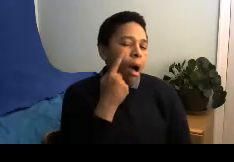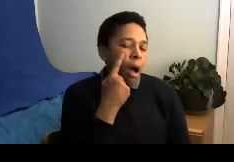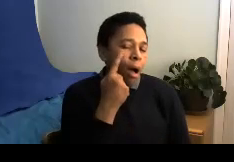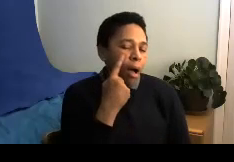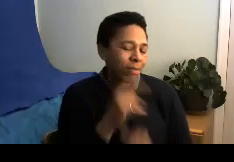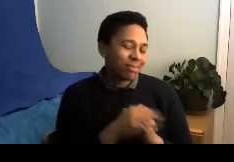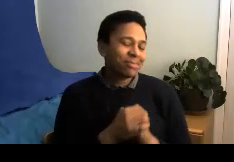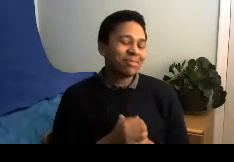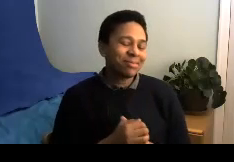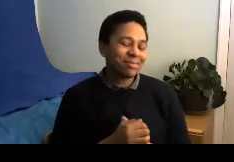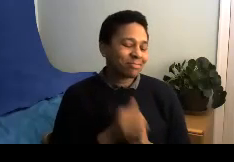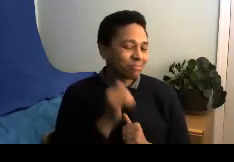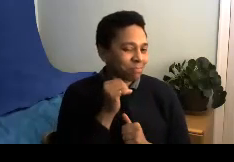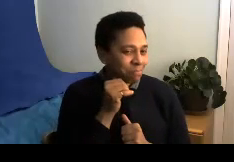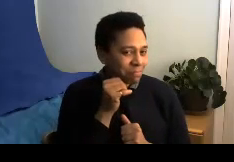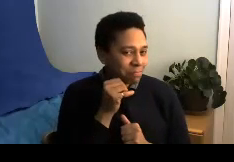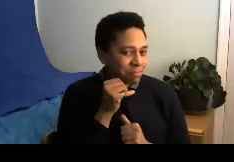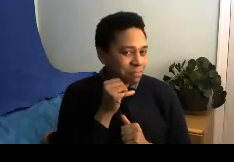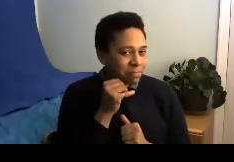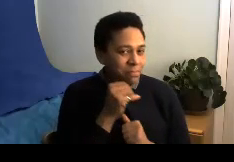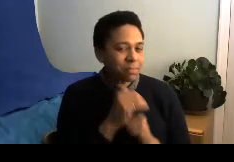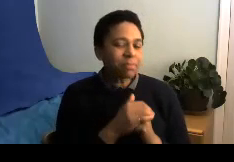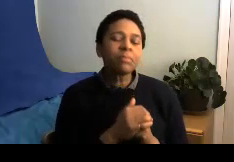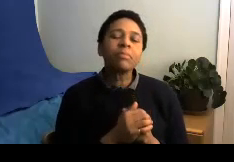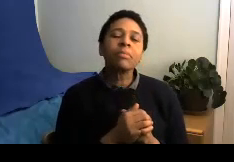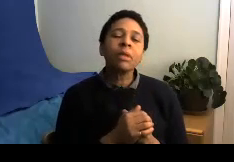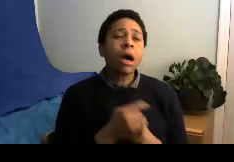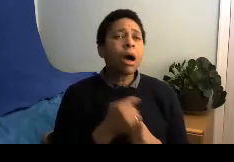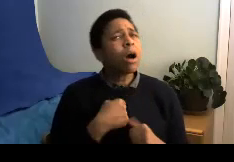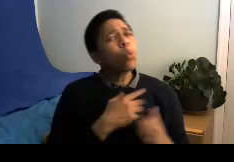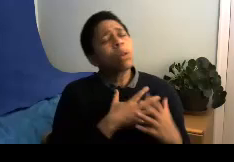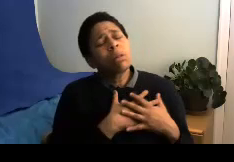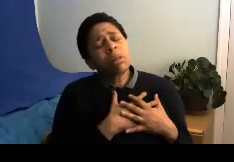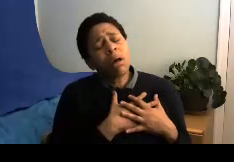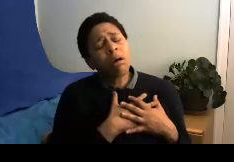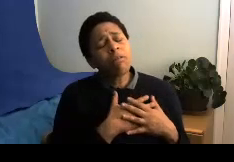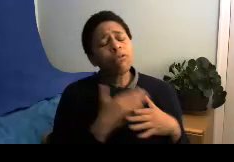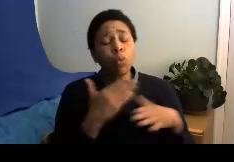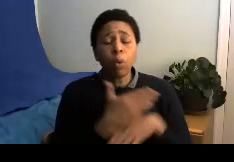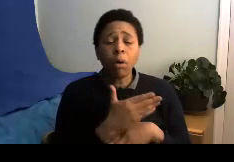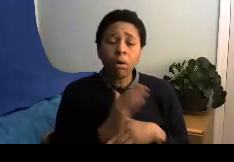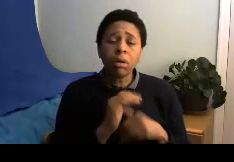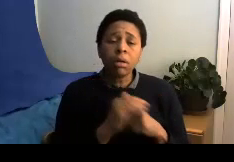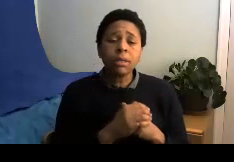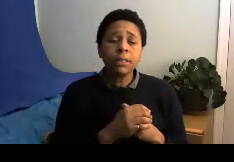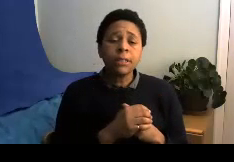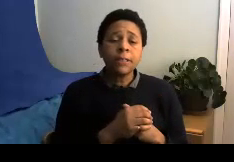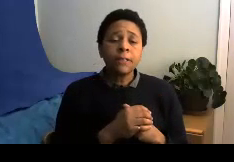Ok, brillant.] You know, I'd love to work on another novel.